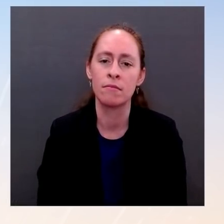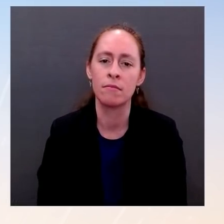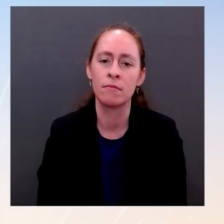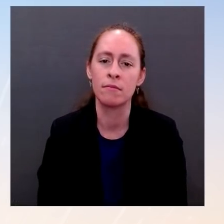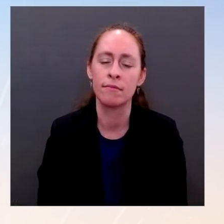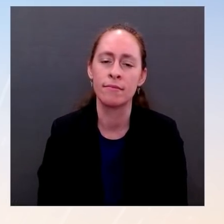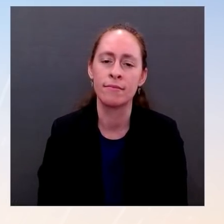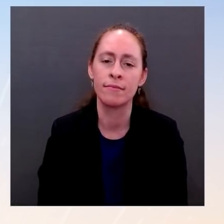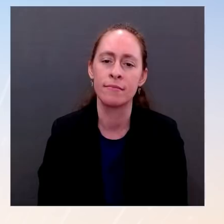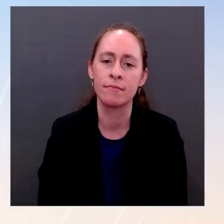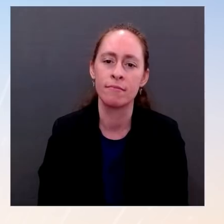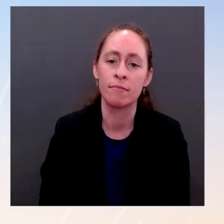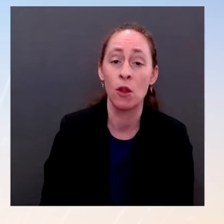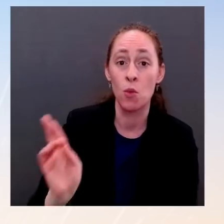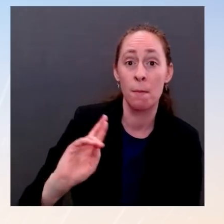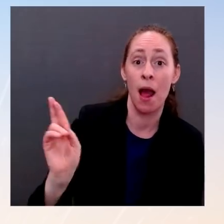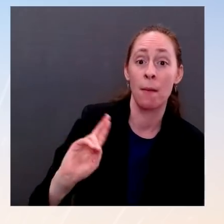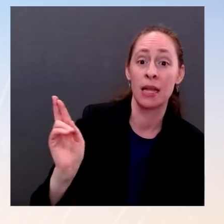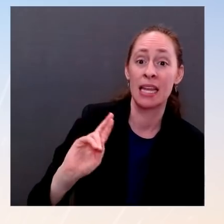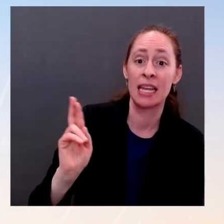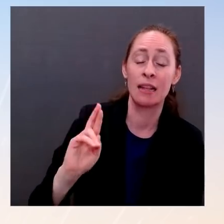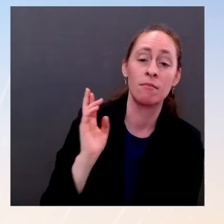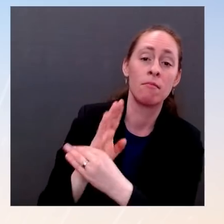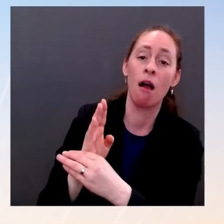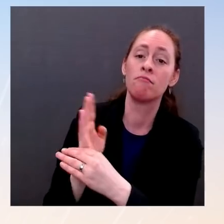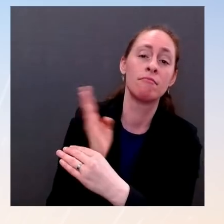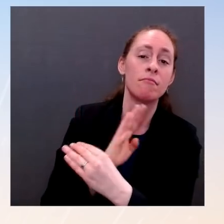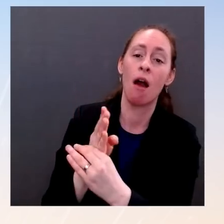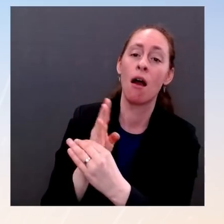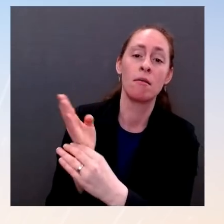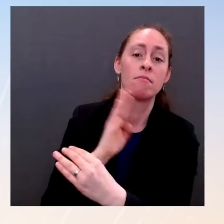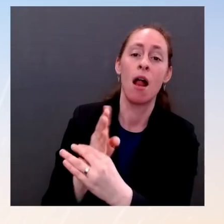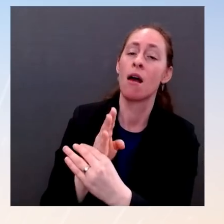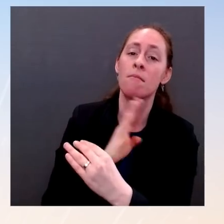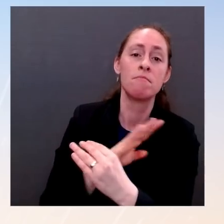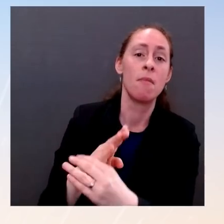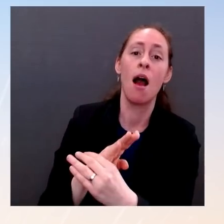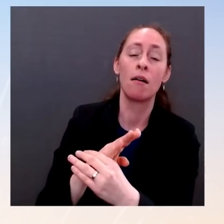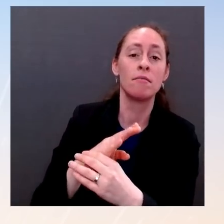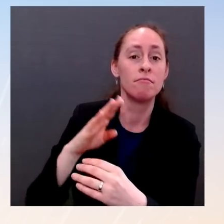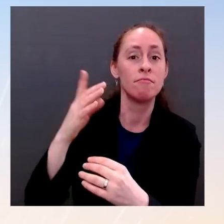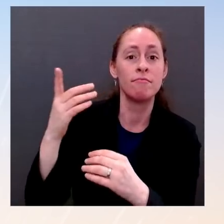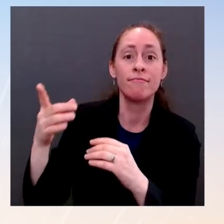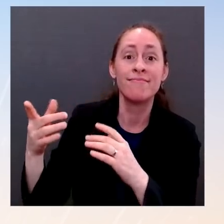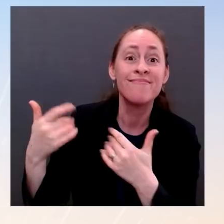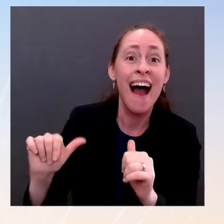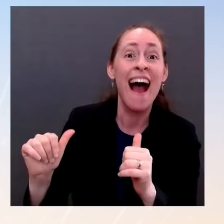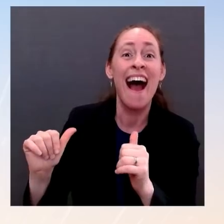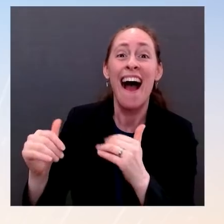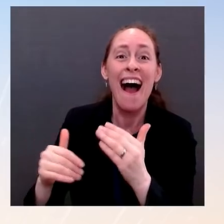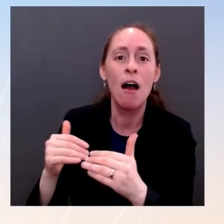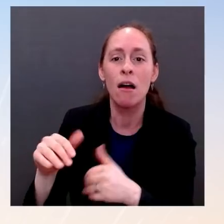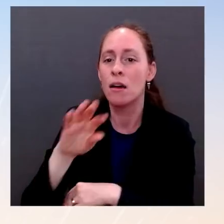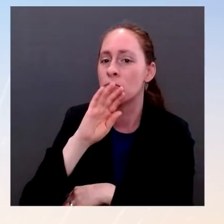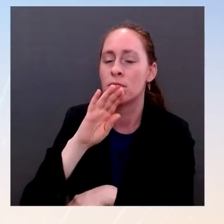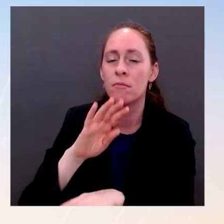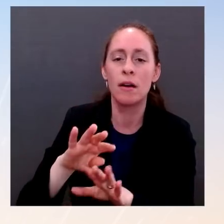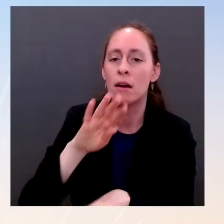They argue that they don't think those Federal Reserve delays have any actual effect. How do you respond to that?